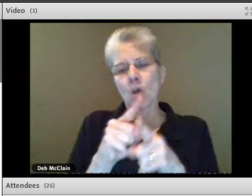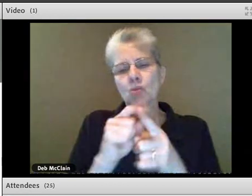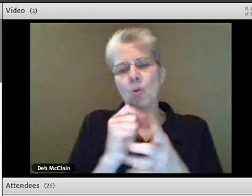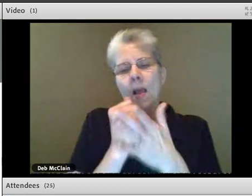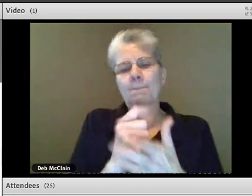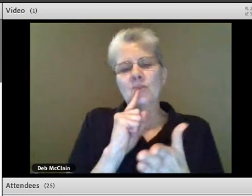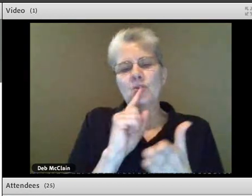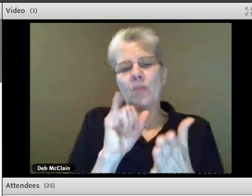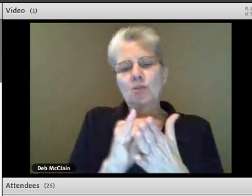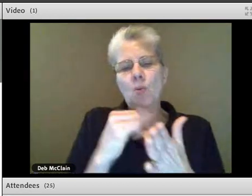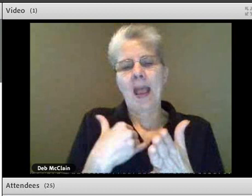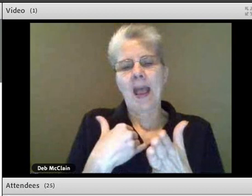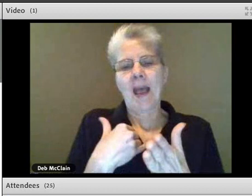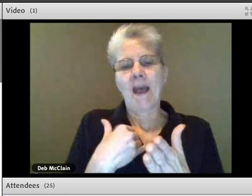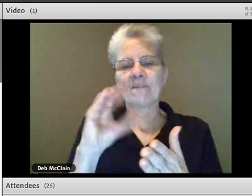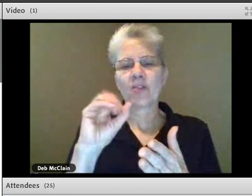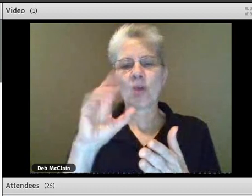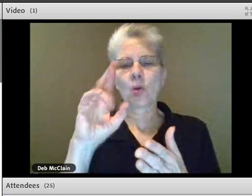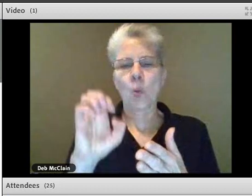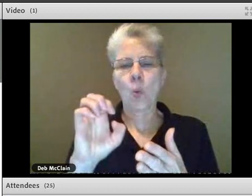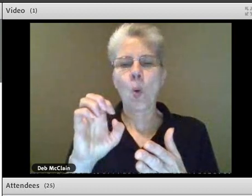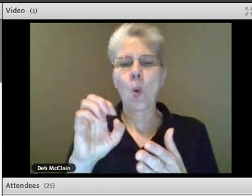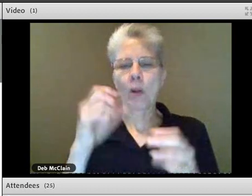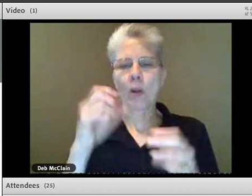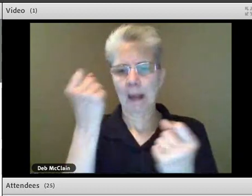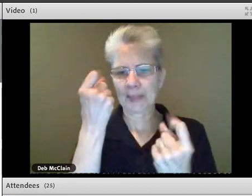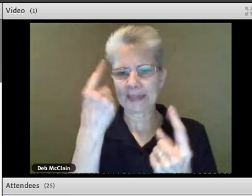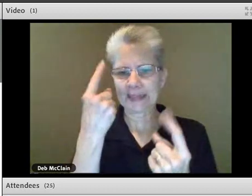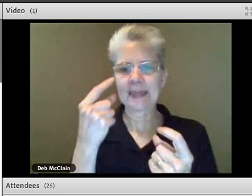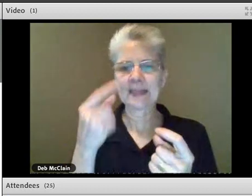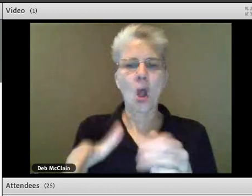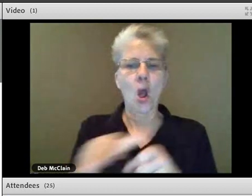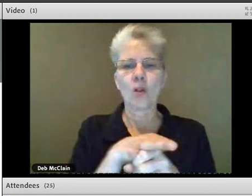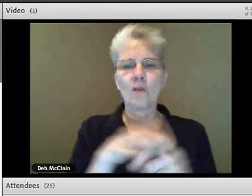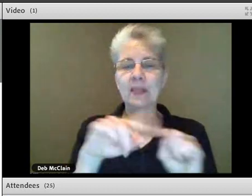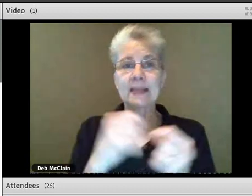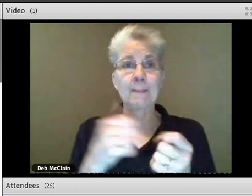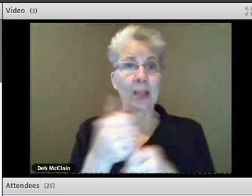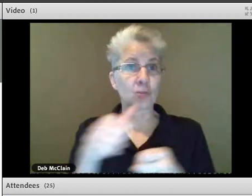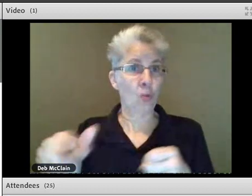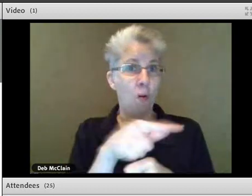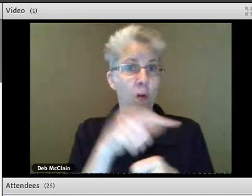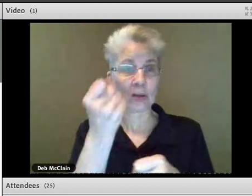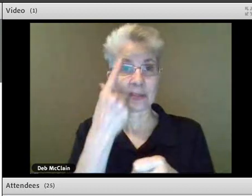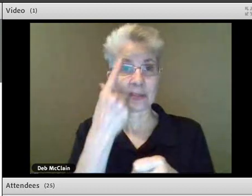you have your core competencies across the entire team, so making sure everyone knows how, you know, diversity works,